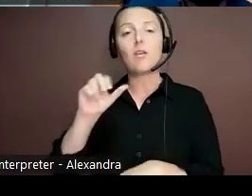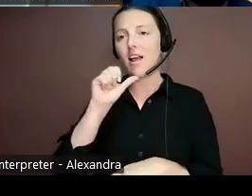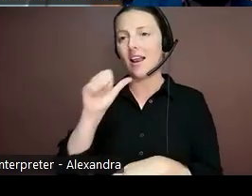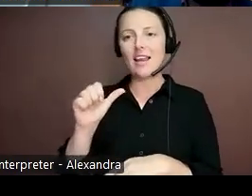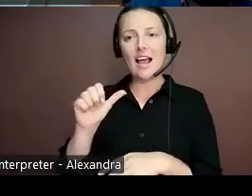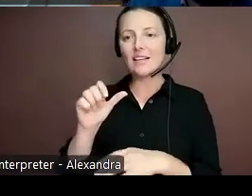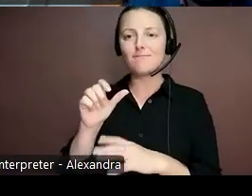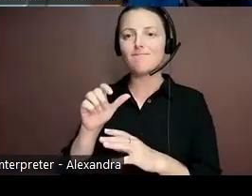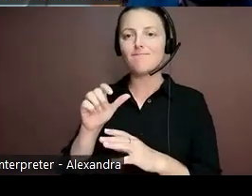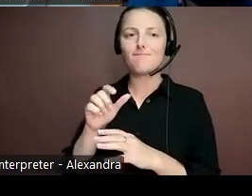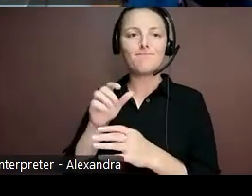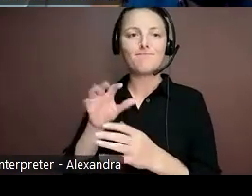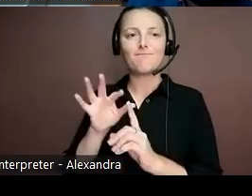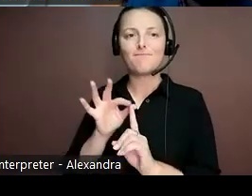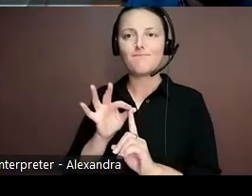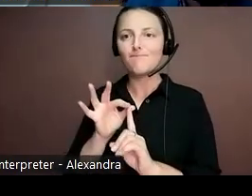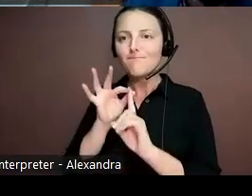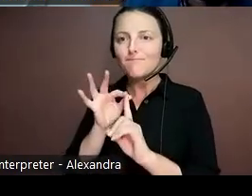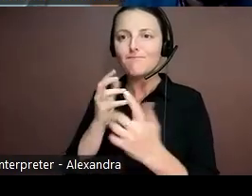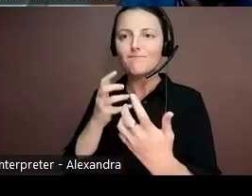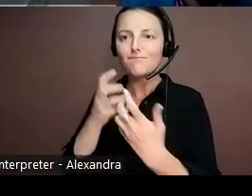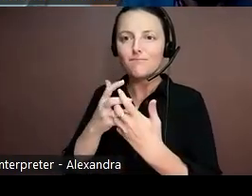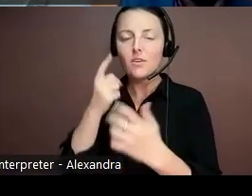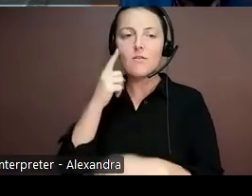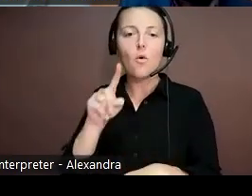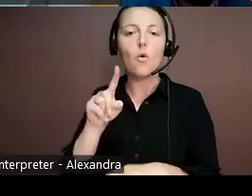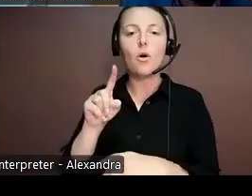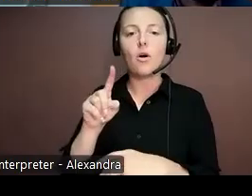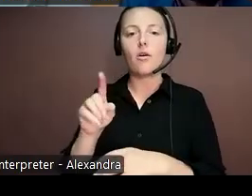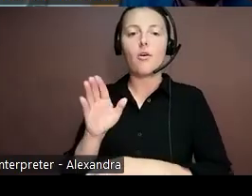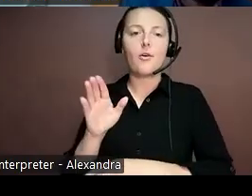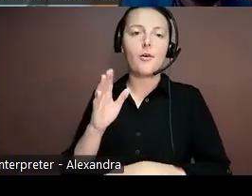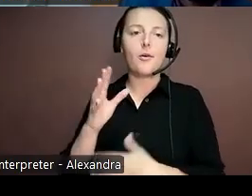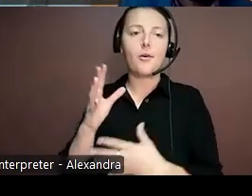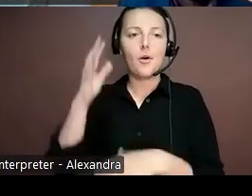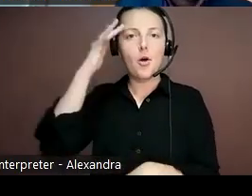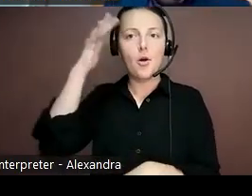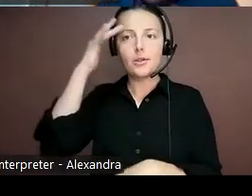people with autism spectrum syndromes and that's why we created our positive behavior support team.